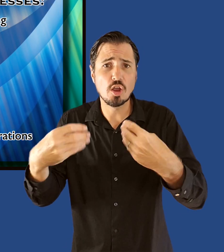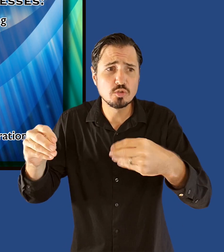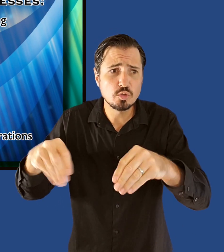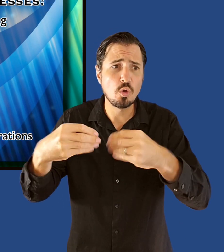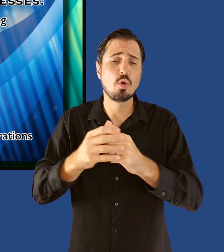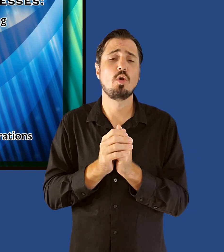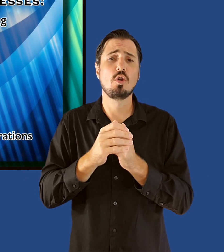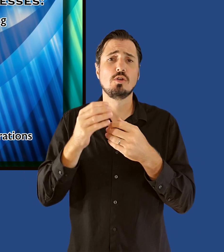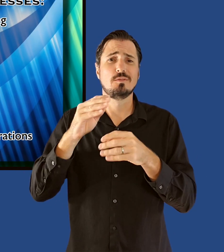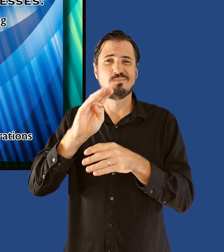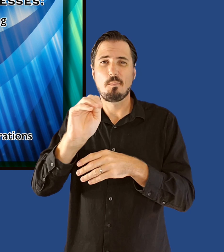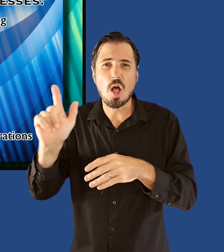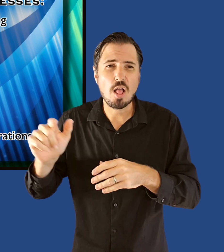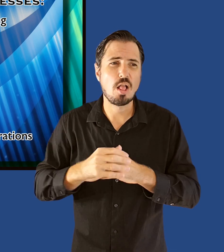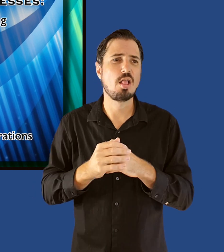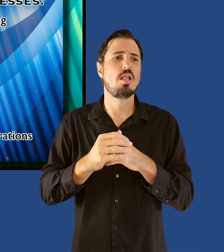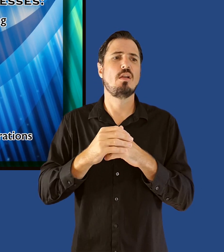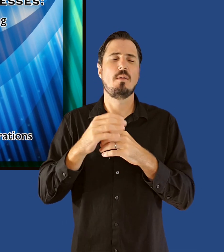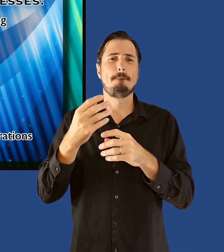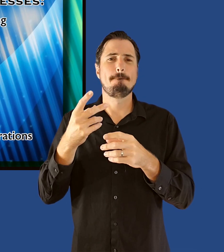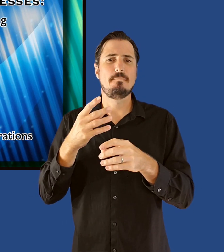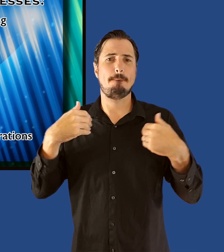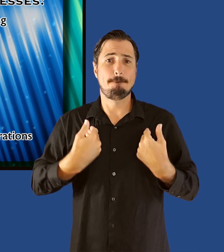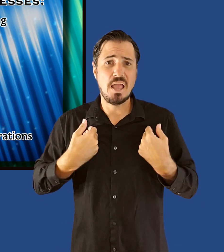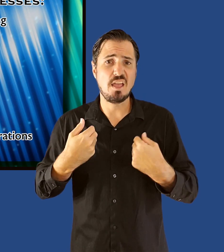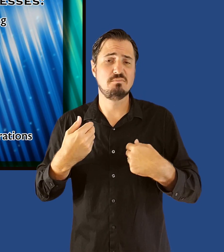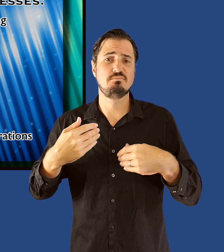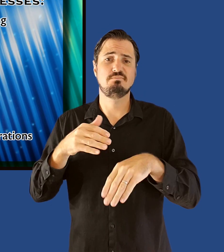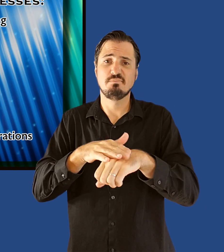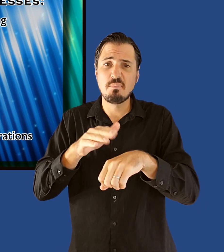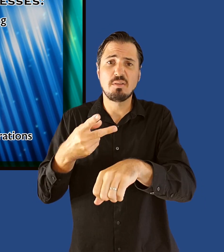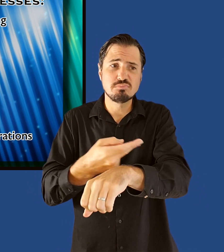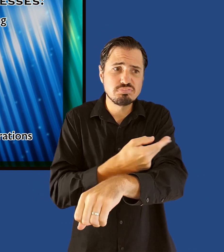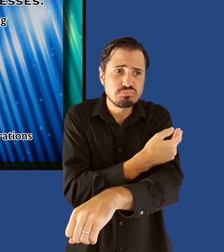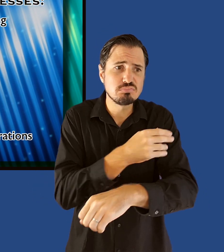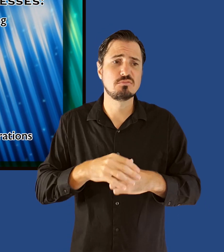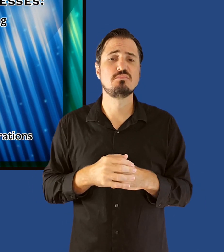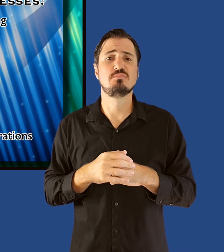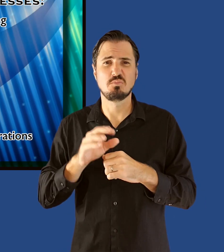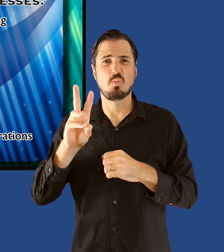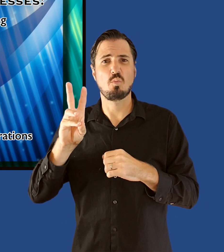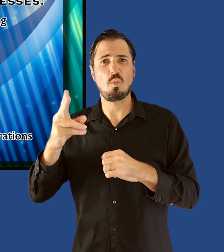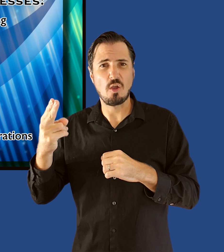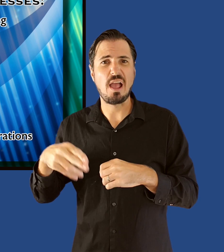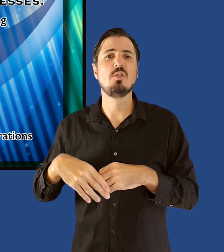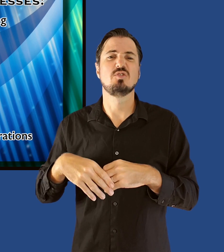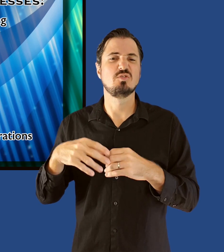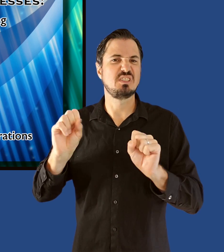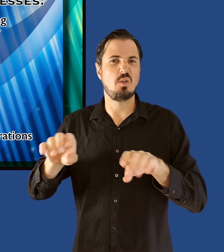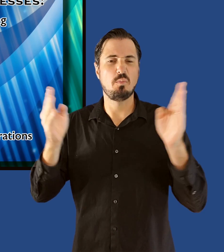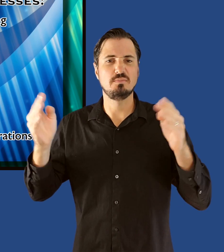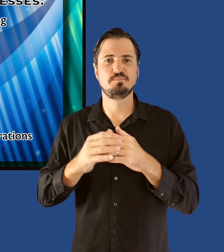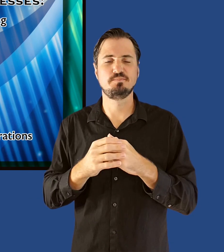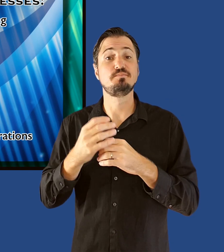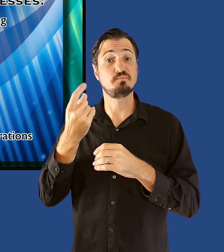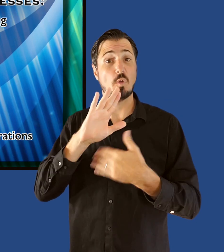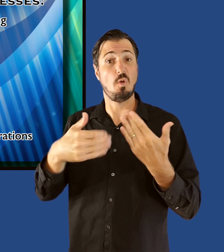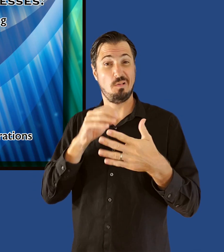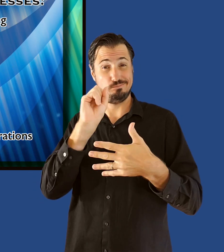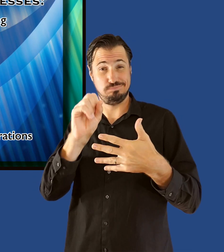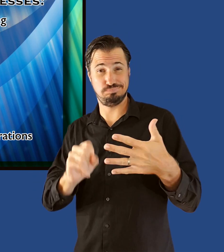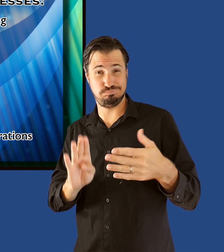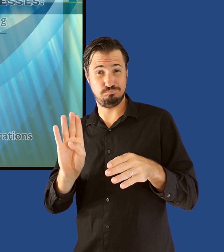Any and all business that plan to reopen must follow guidelines to allow for social distancing, cloth face coverings, and frequent sanitation.